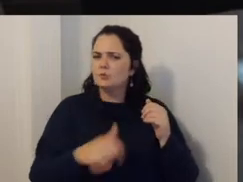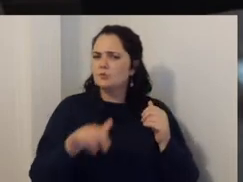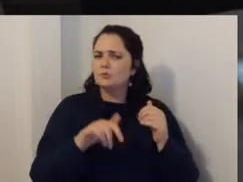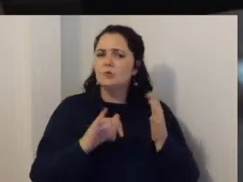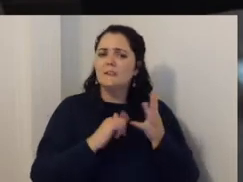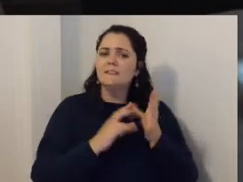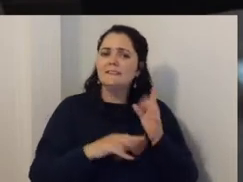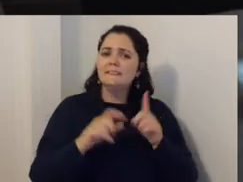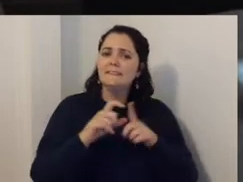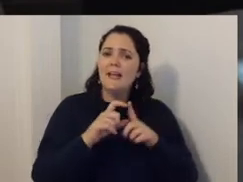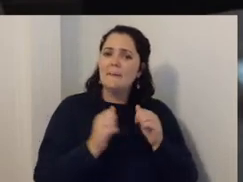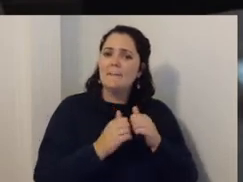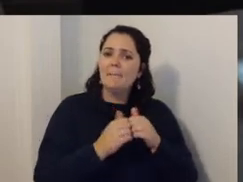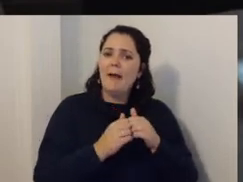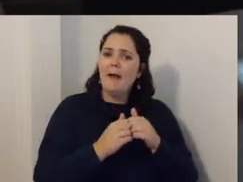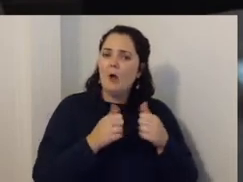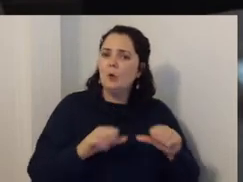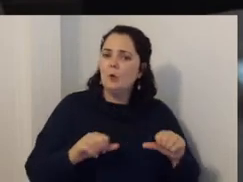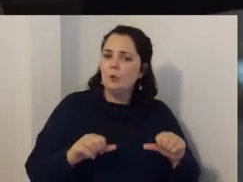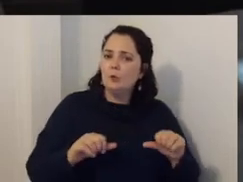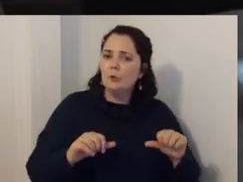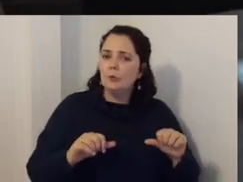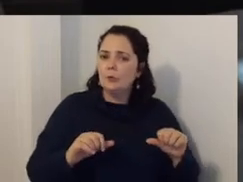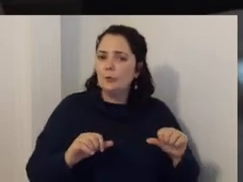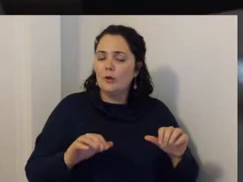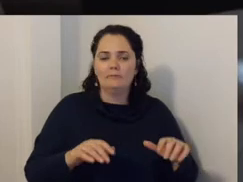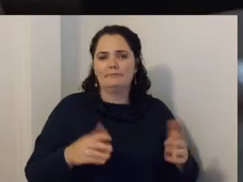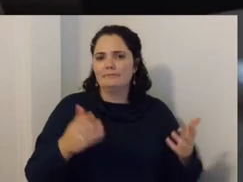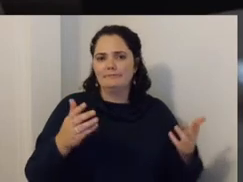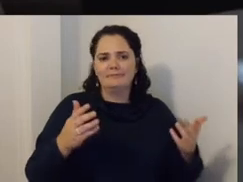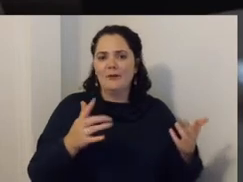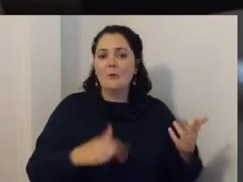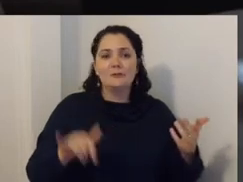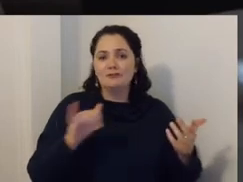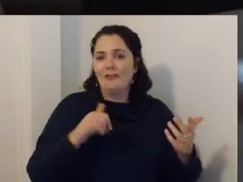and the answer is whatever's on my workbench but look you're you know you can use any, you